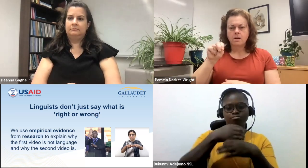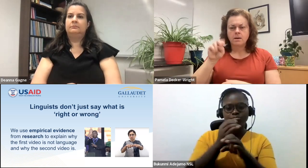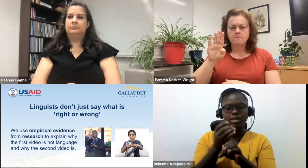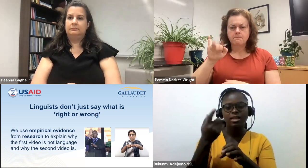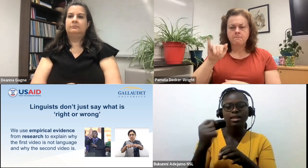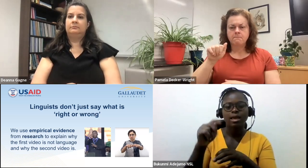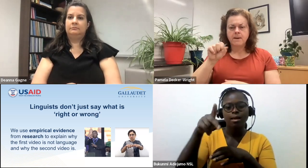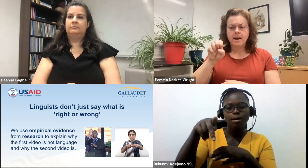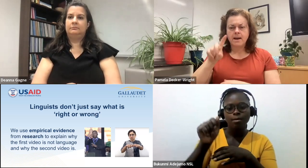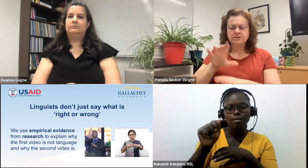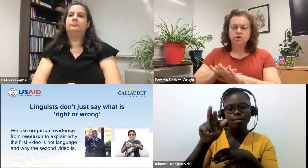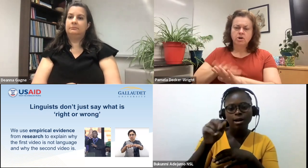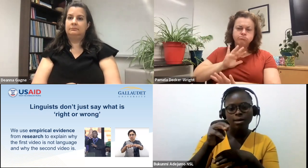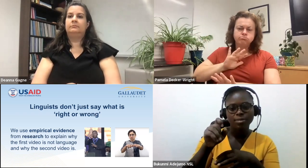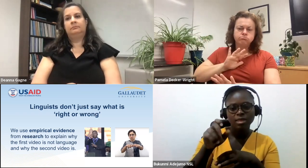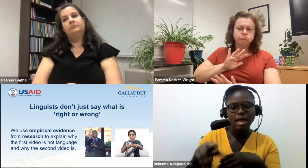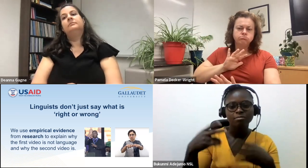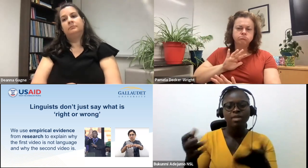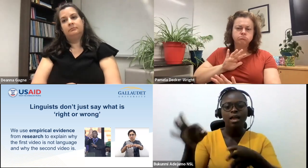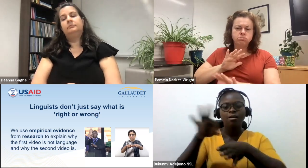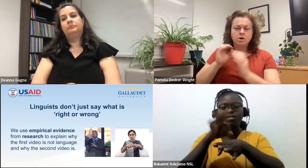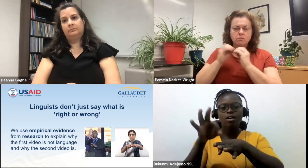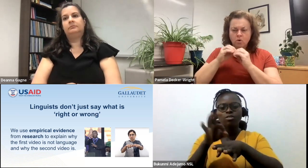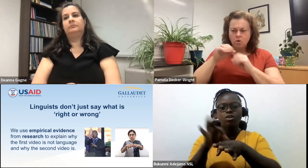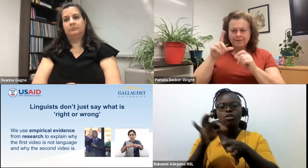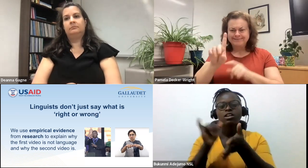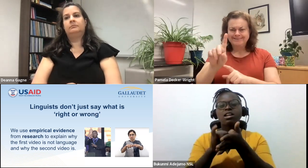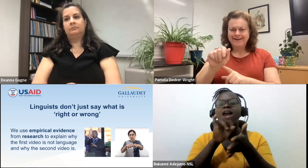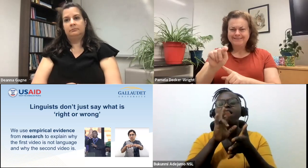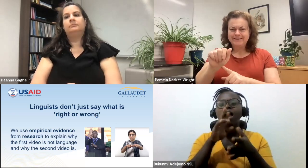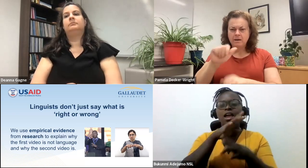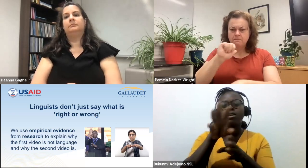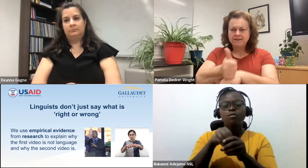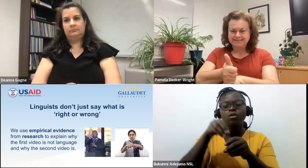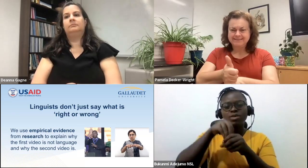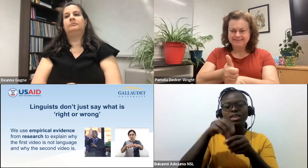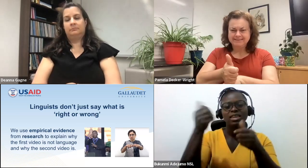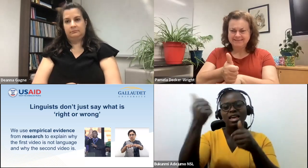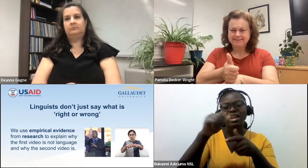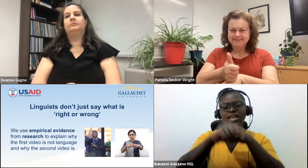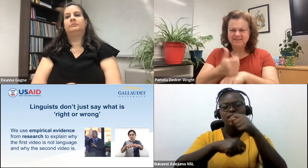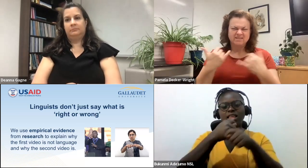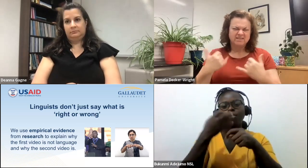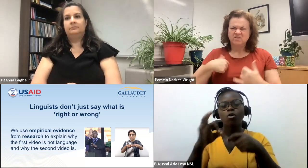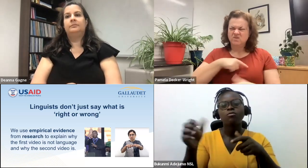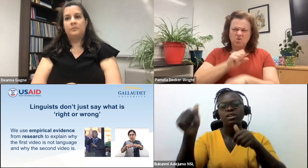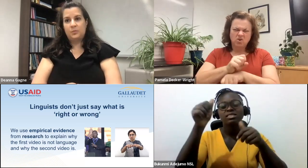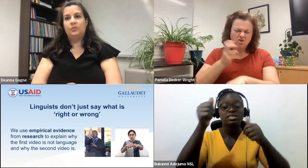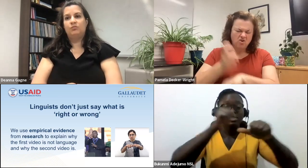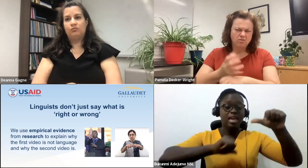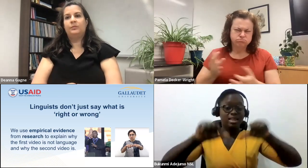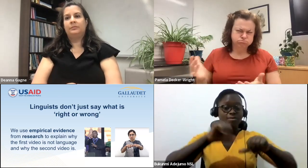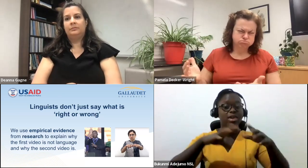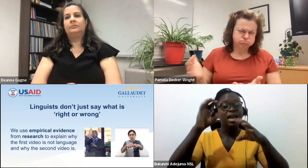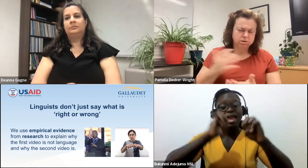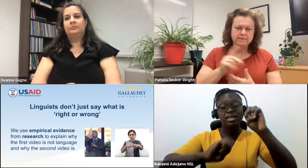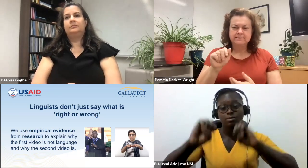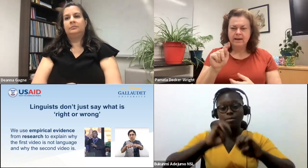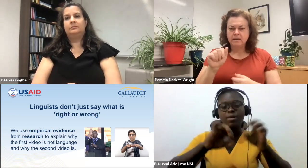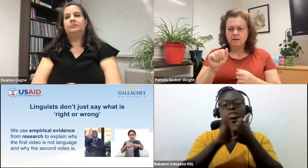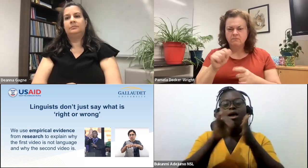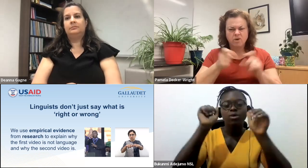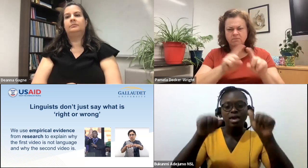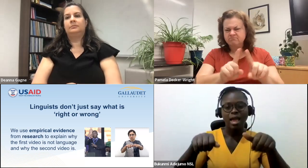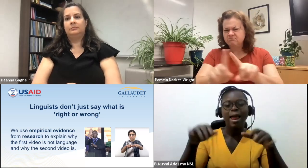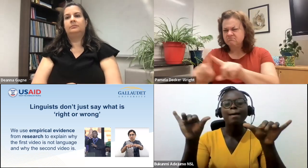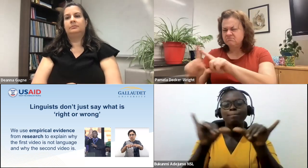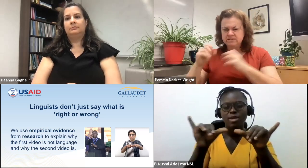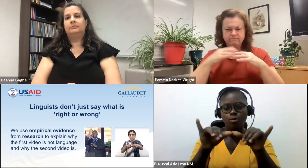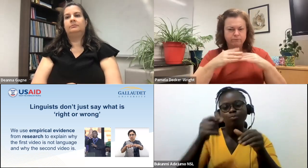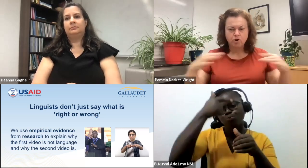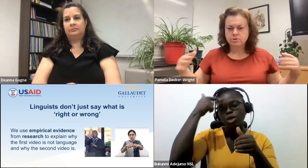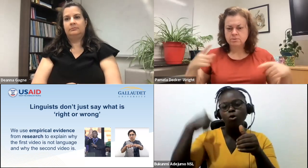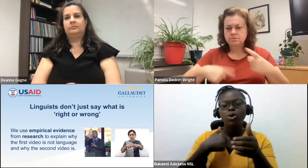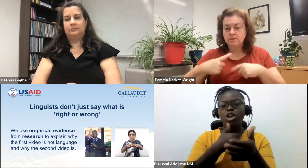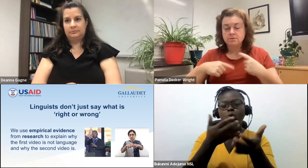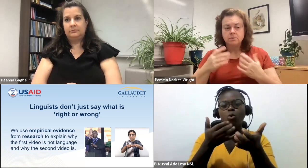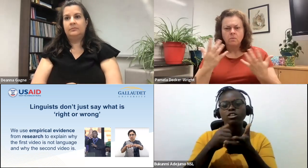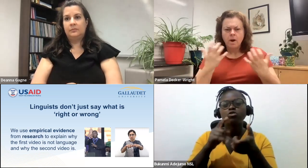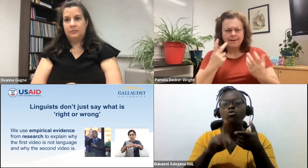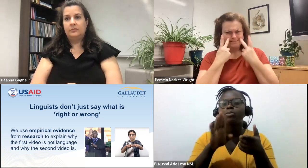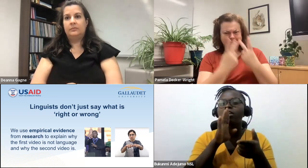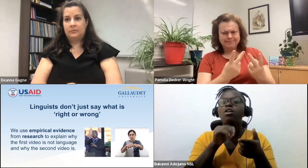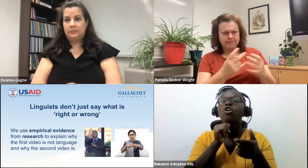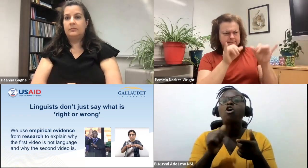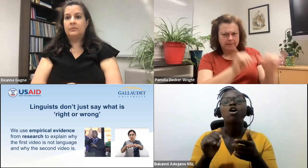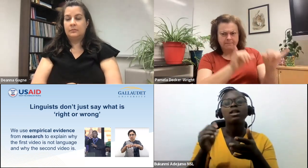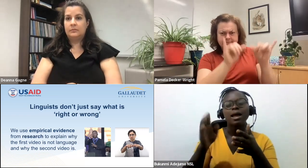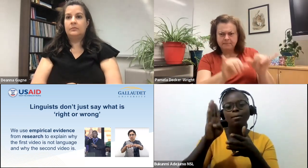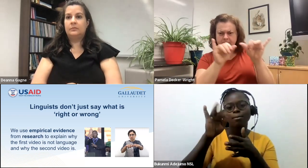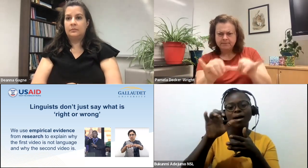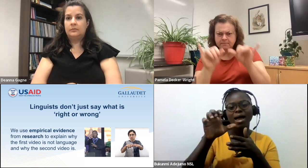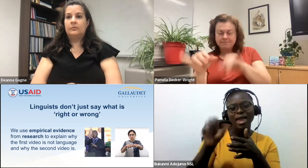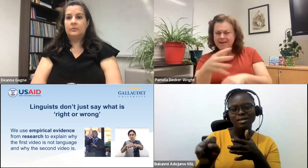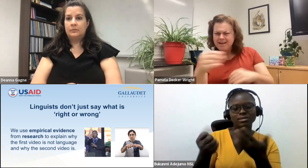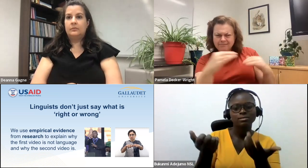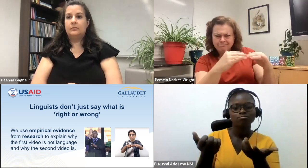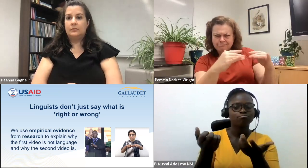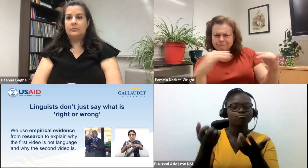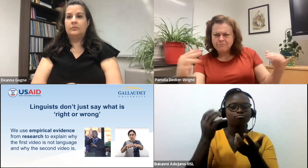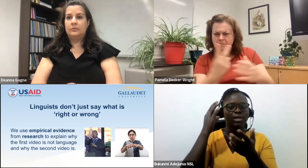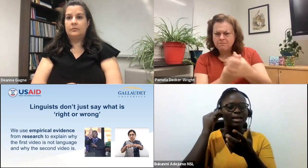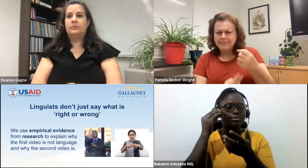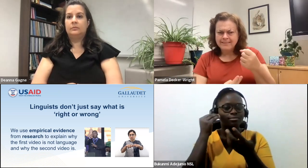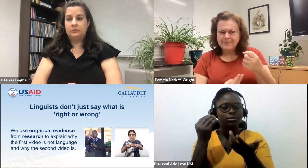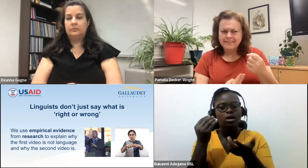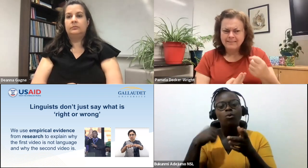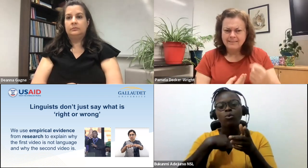because we want that to be an unbiased observation and understanding of something in terms of the data that we're collecting. and we work very hard and collecting various data from diverse samples to then look what patterns are we seeing.